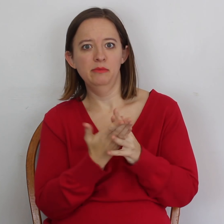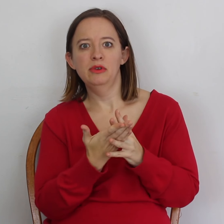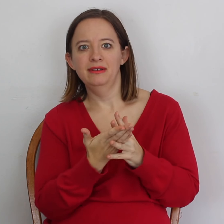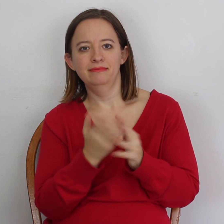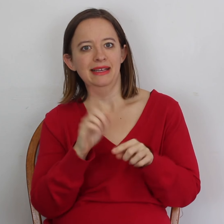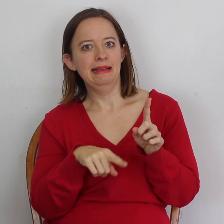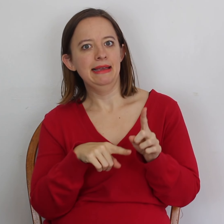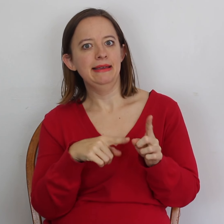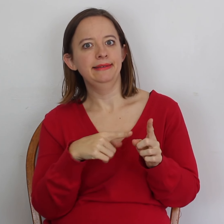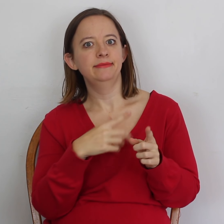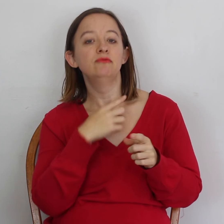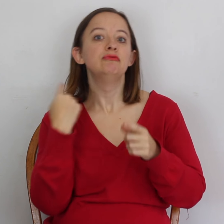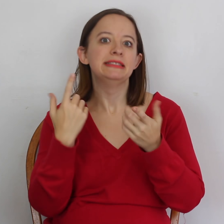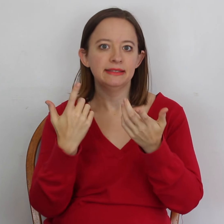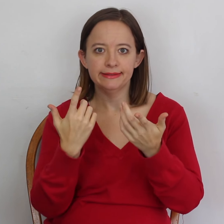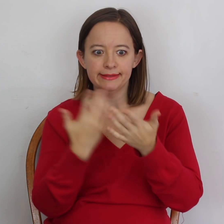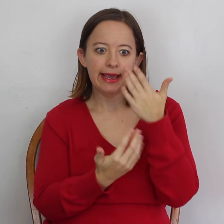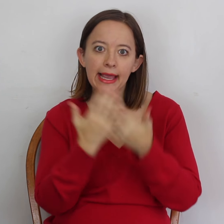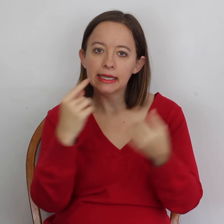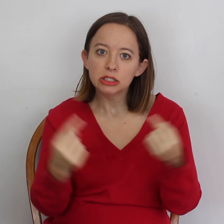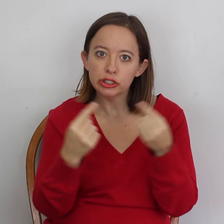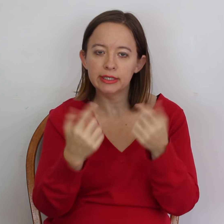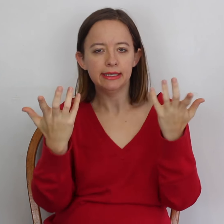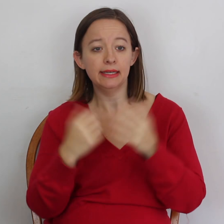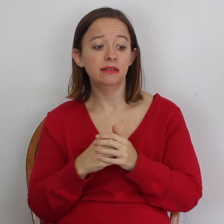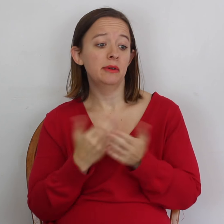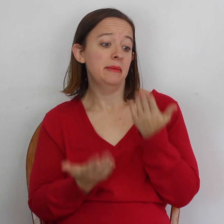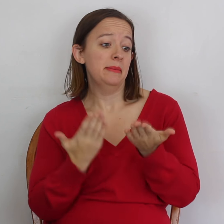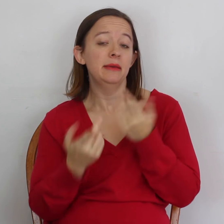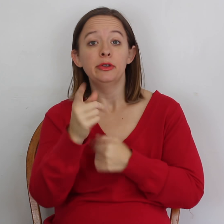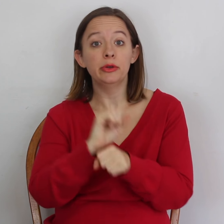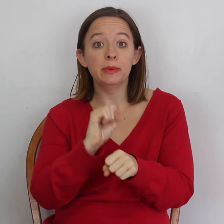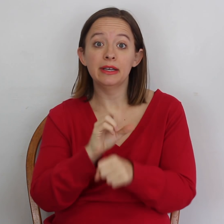and by accident you're alone. Take a break! Don't put it off and say "No, no, no, I'm fine."